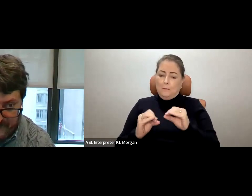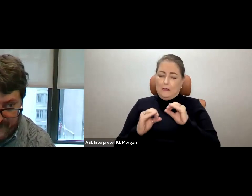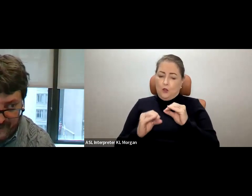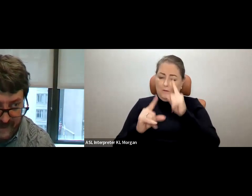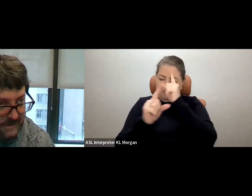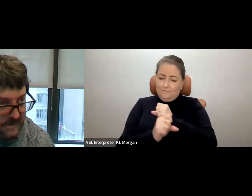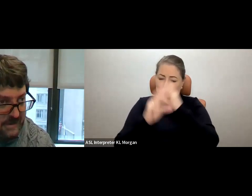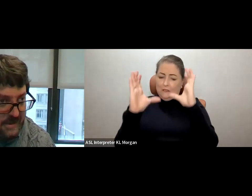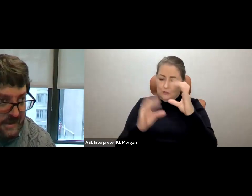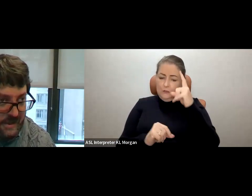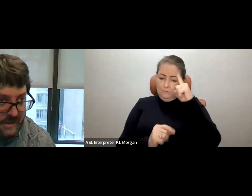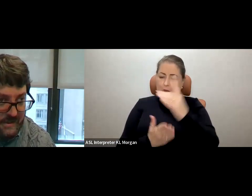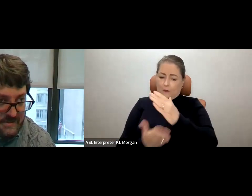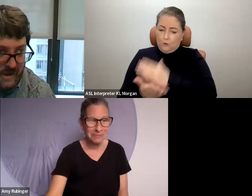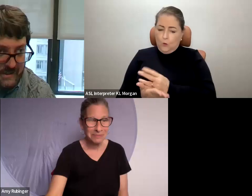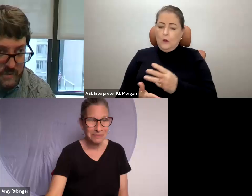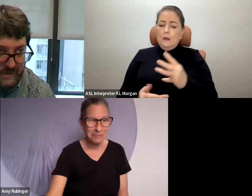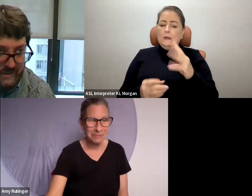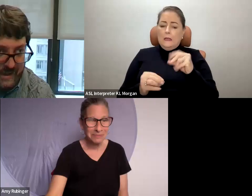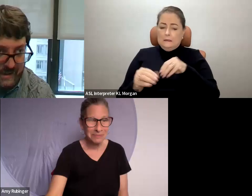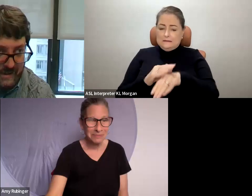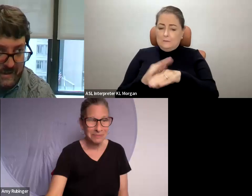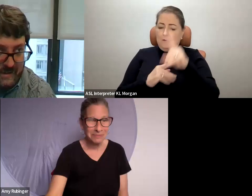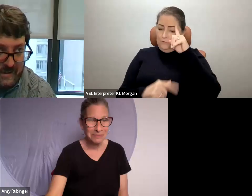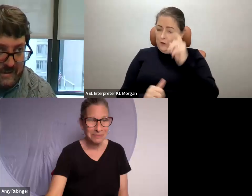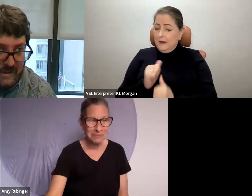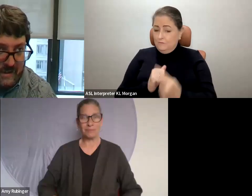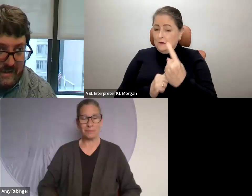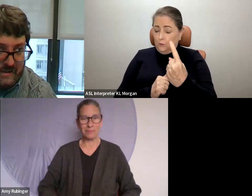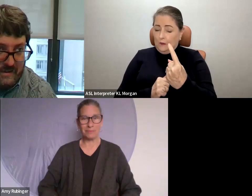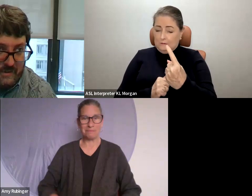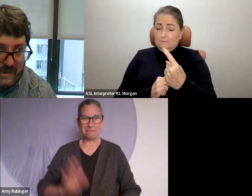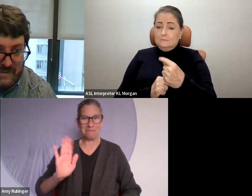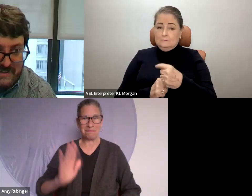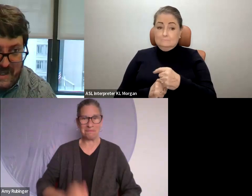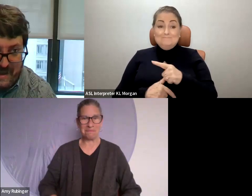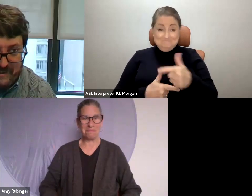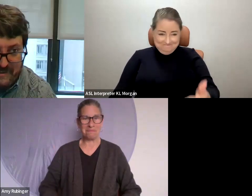everybody. And so I do think that, you know, even just having